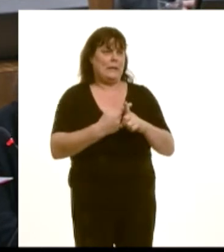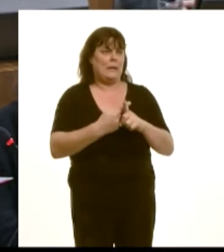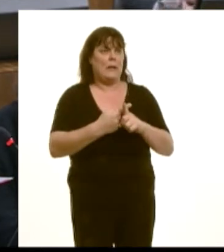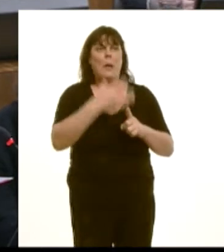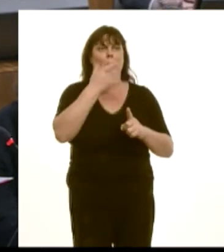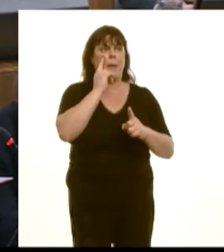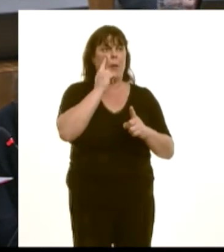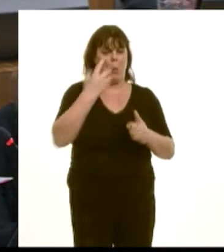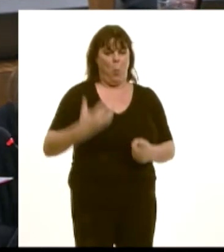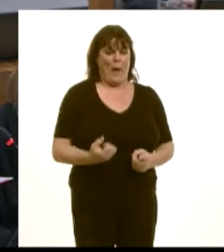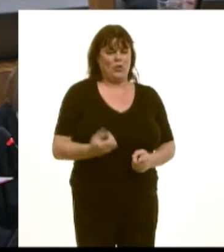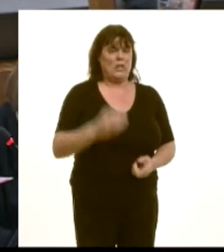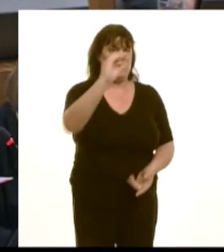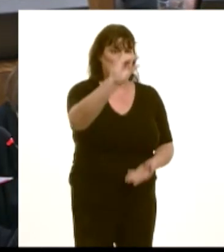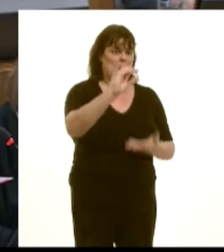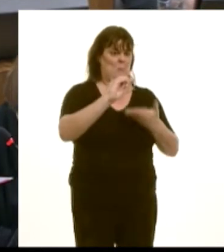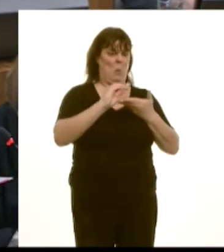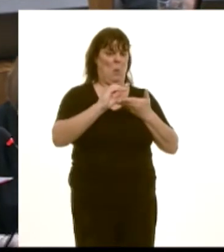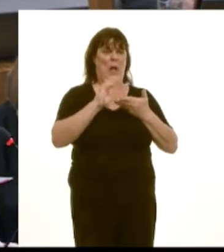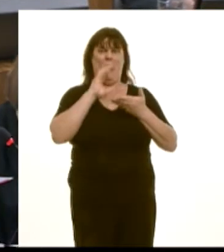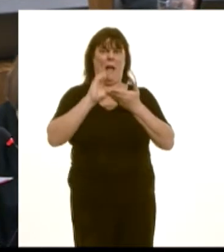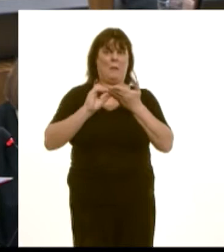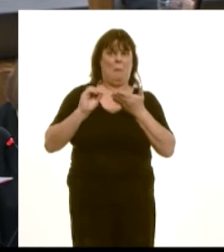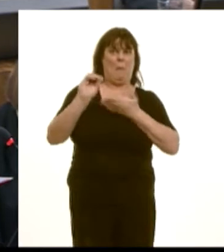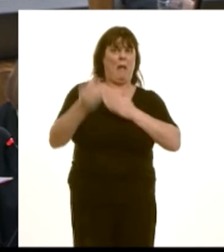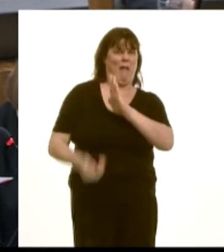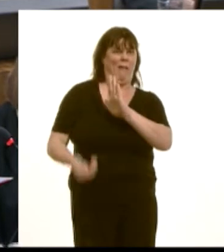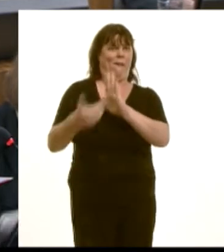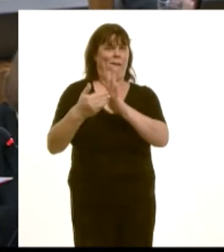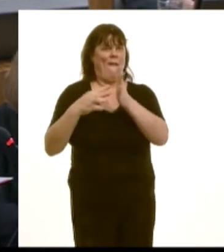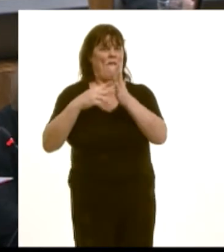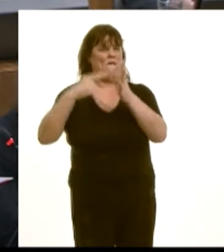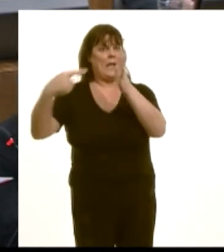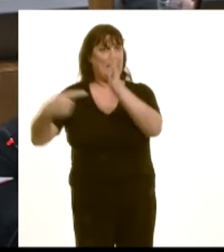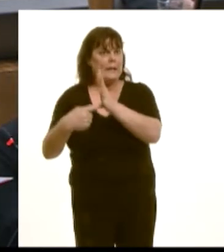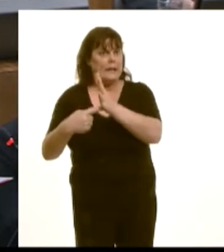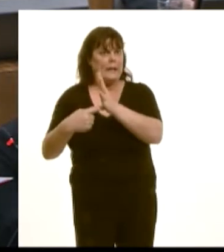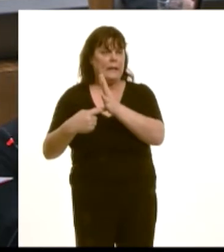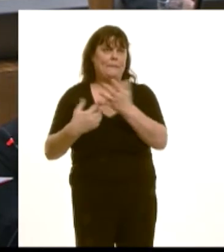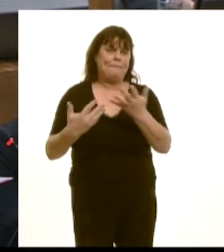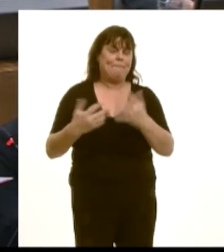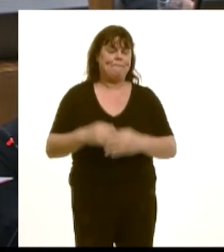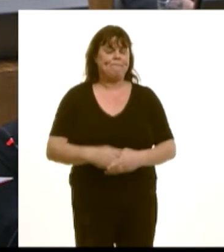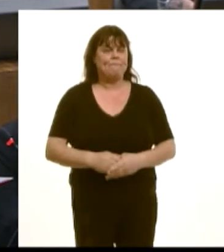the least pay the largest percentage of their pay on this tax. Therefore, any cut in VAT